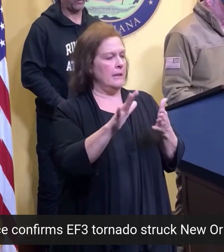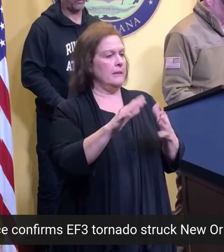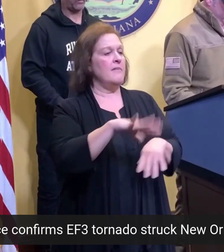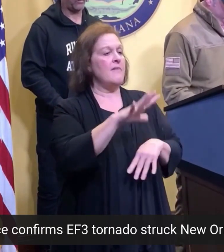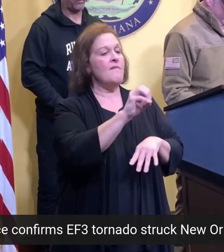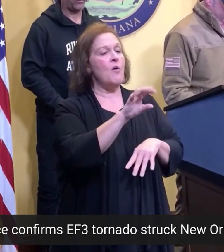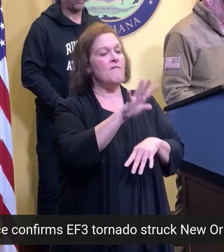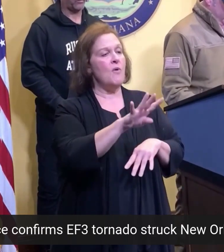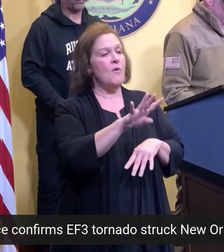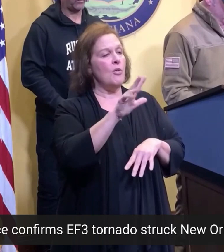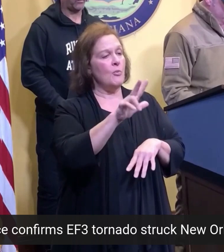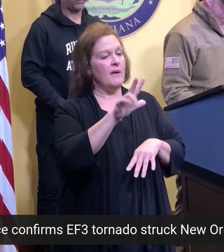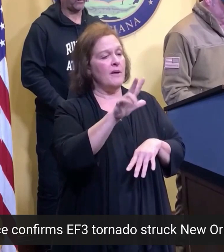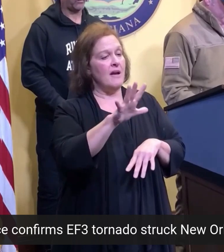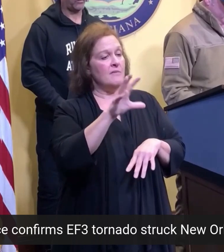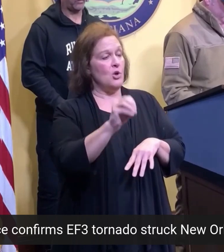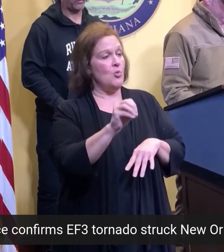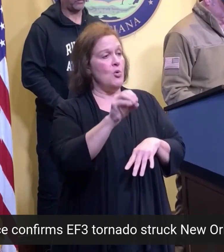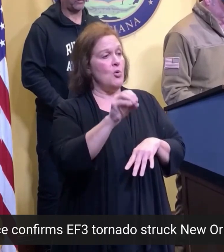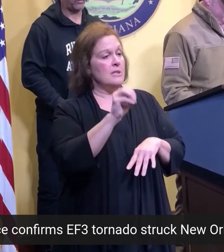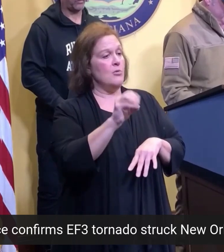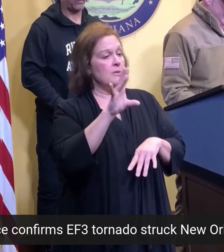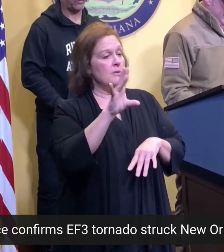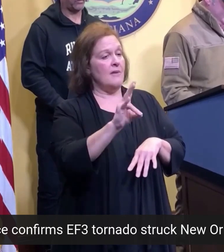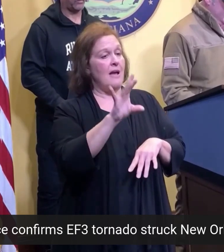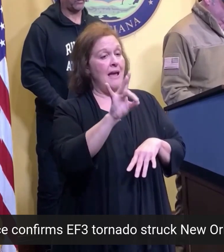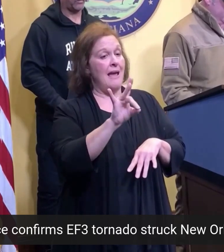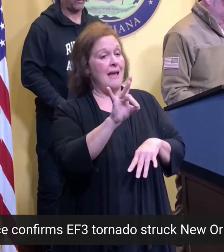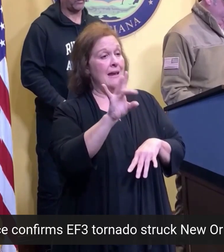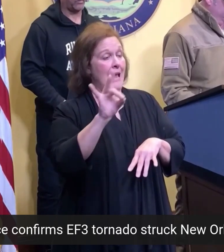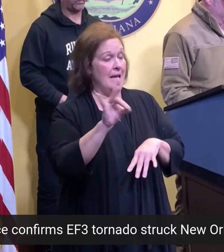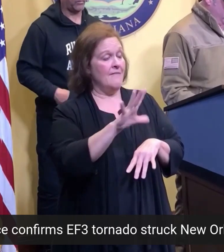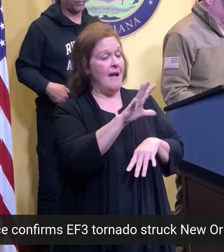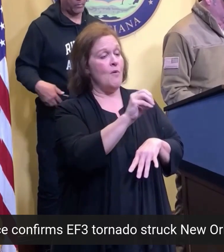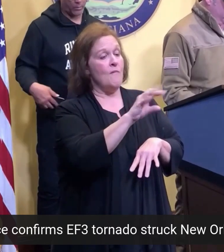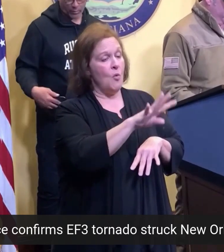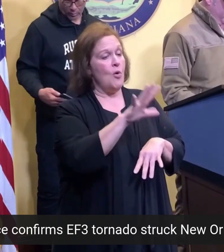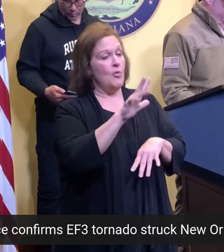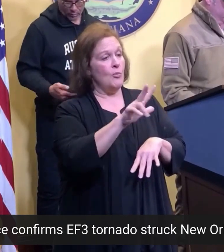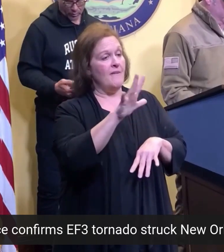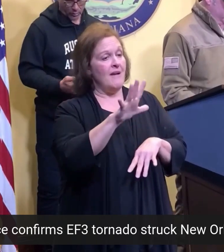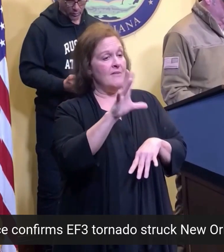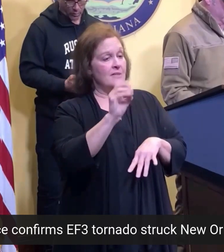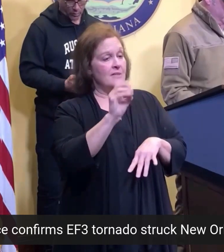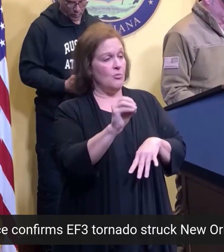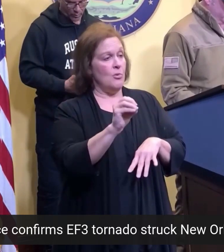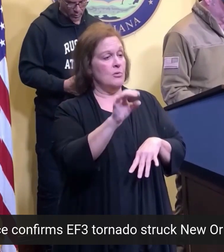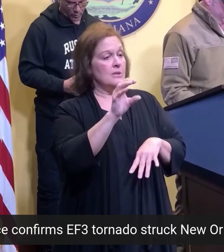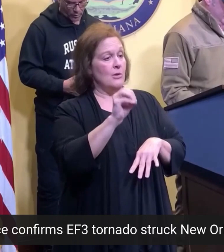three 504 zero zero seven eight eight that's five oh four three five zero zero seven eight